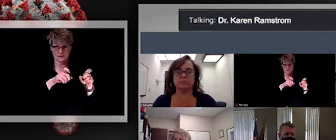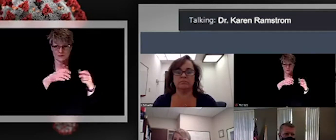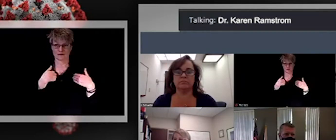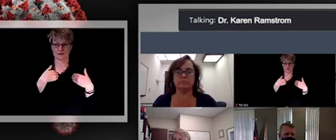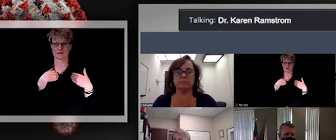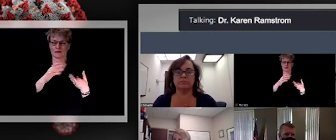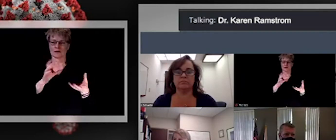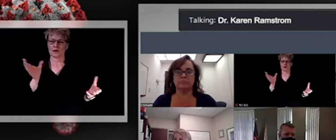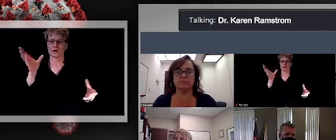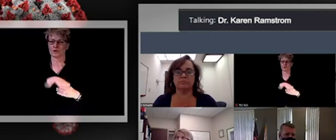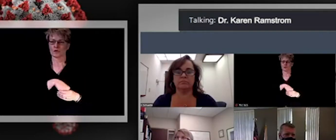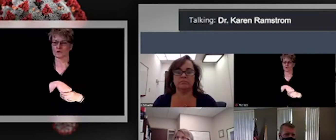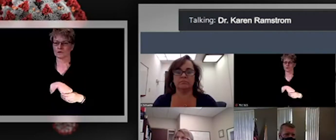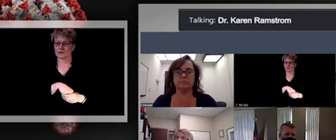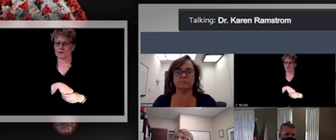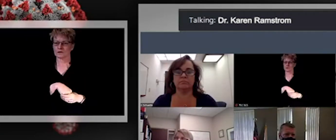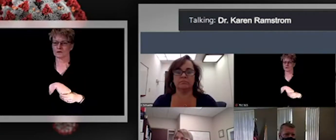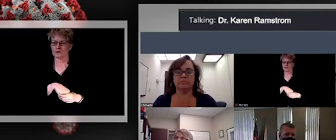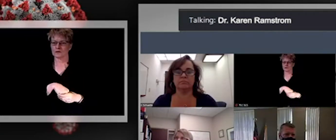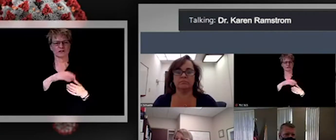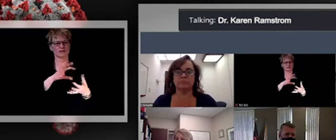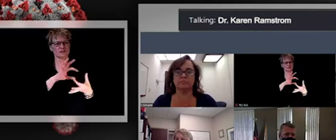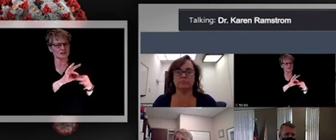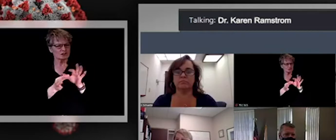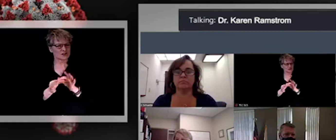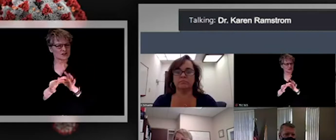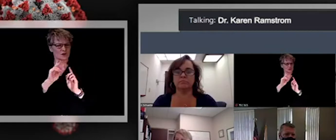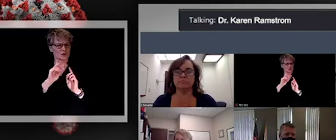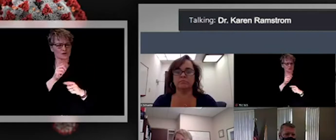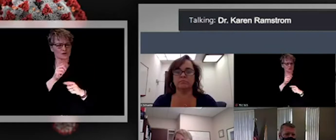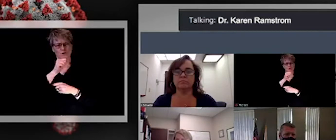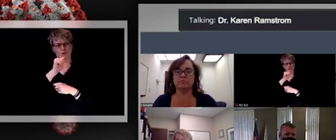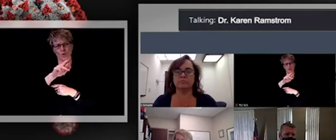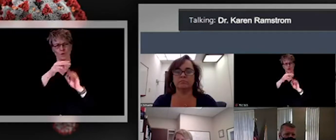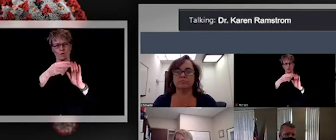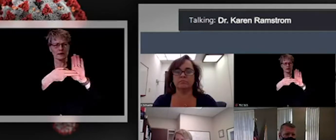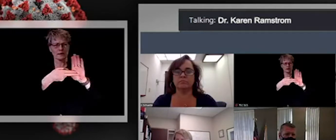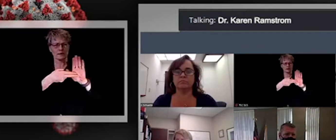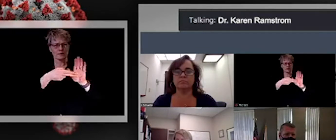Transcriptase Polymerase Chain Reaction or PCR tests we call it. That's a very specific